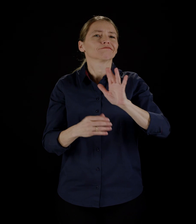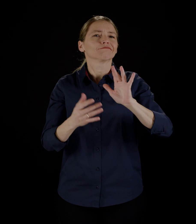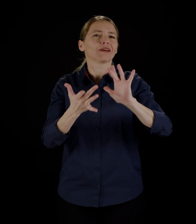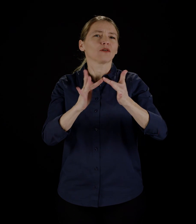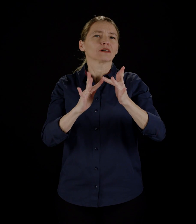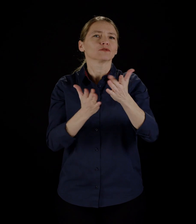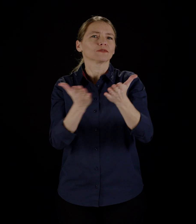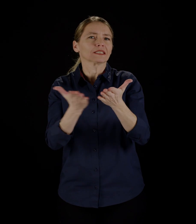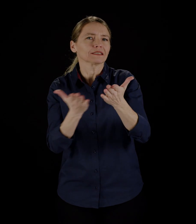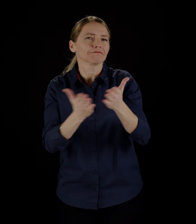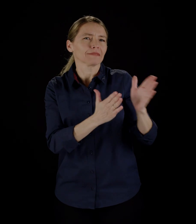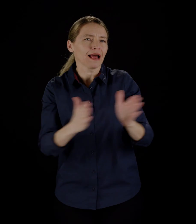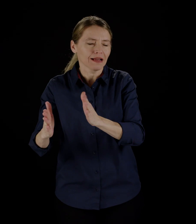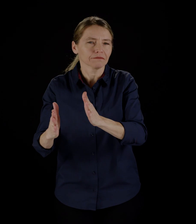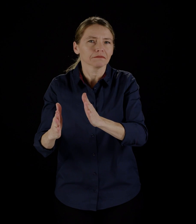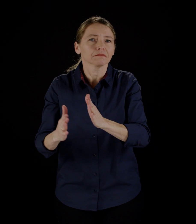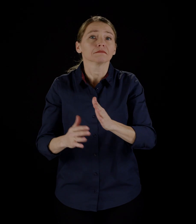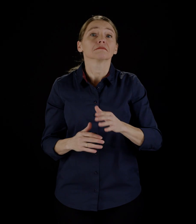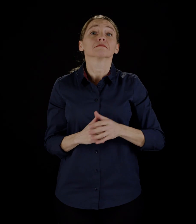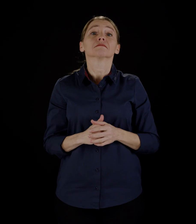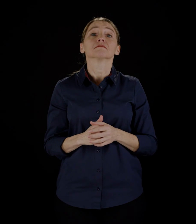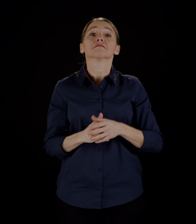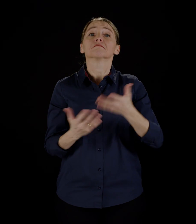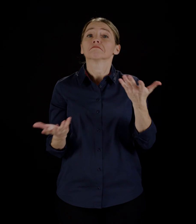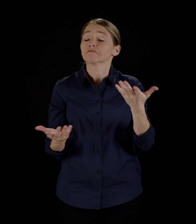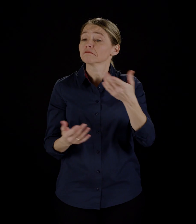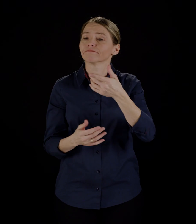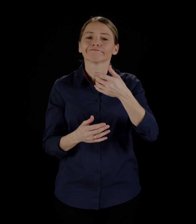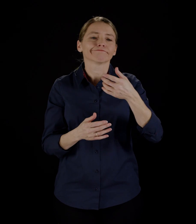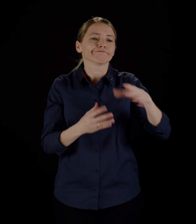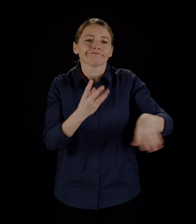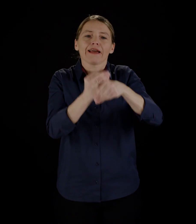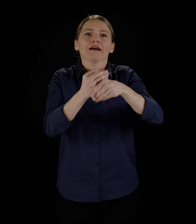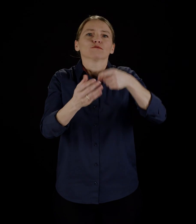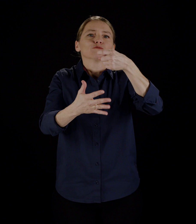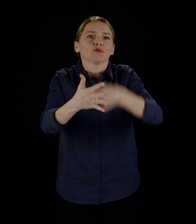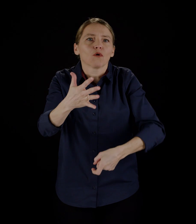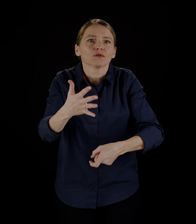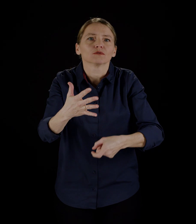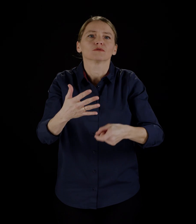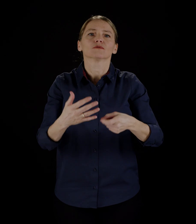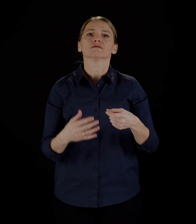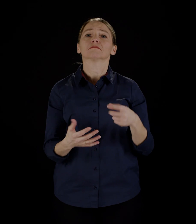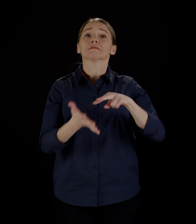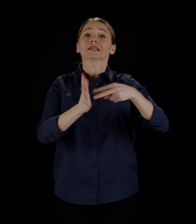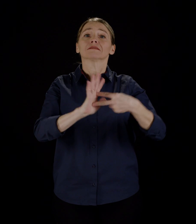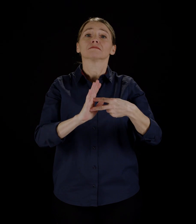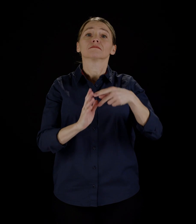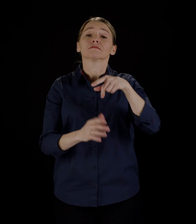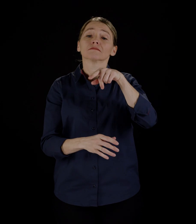for an additional charge, which may include data add-ons, security services, parental